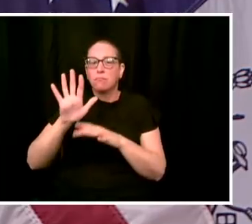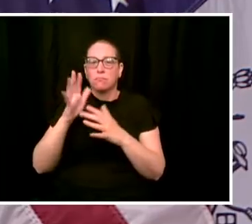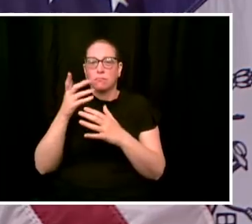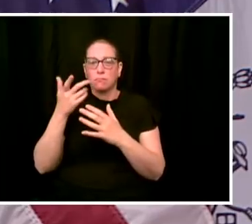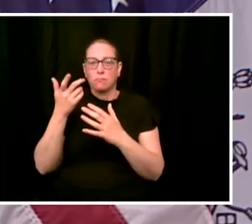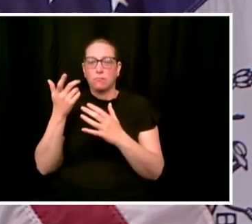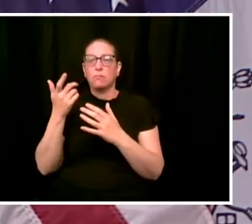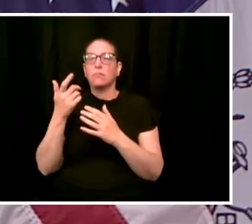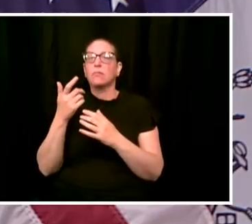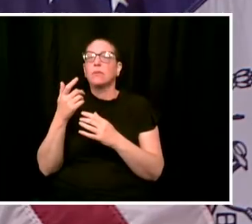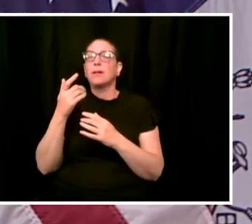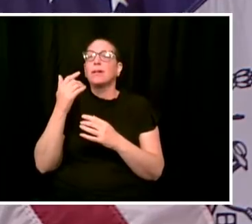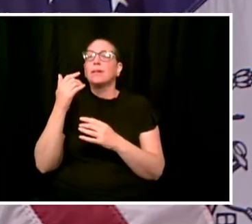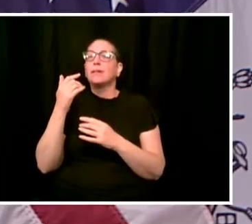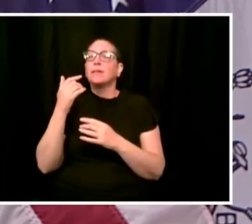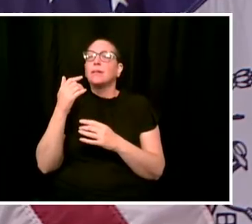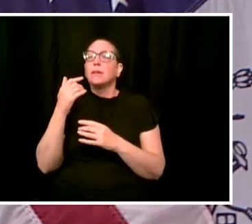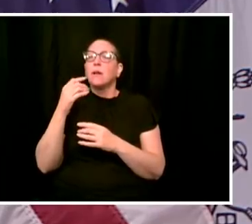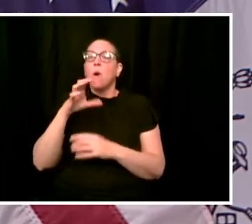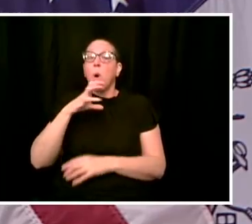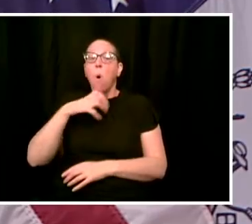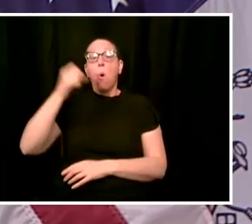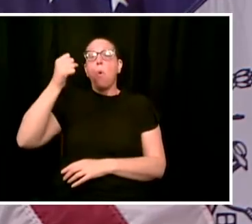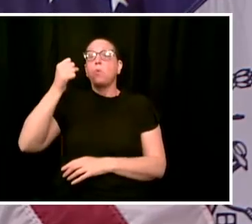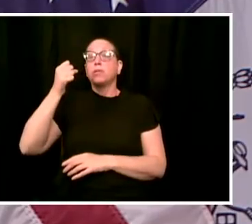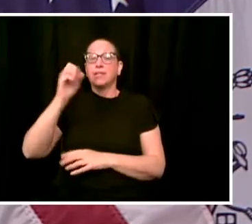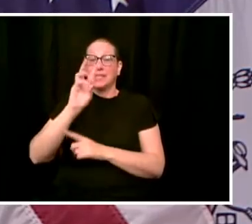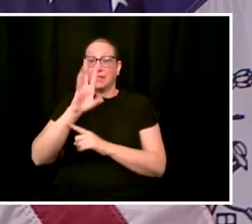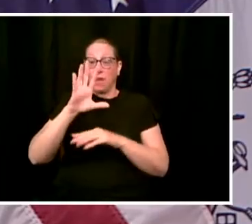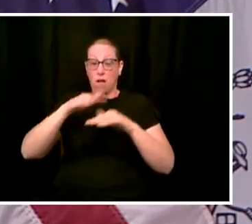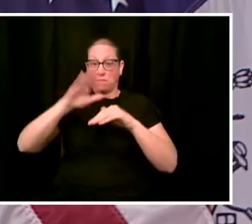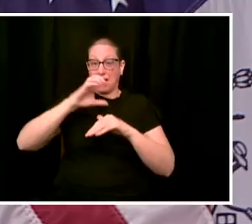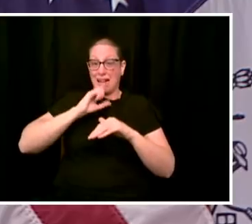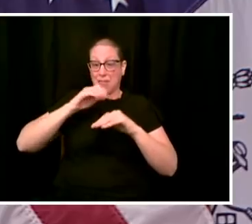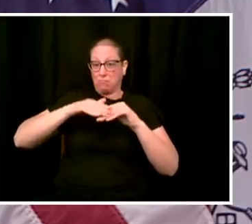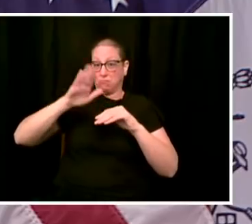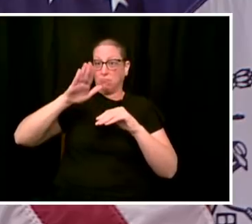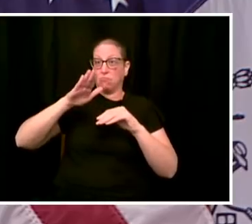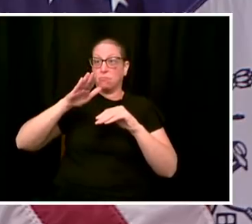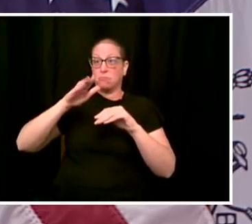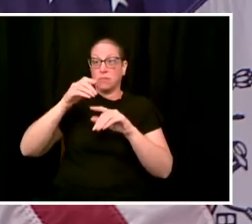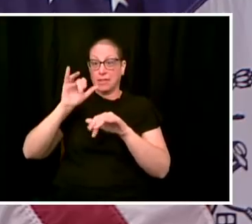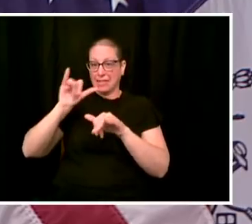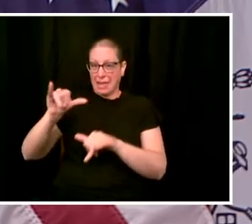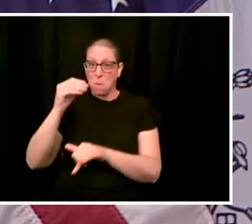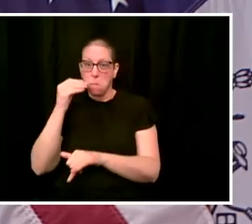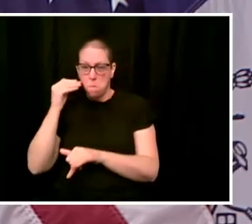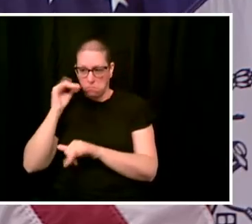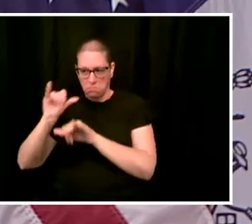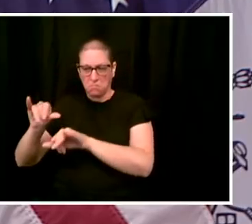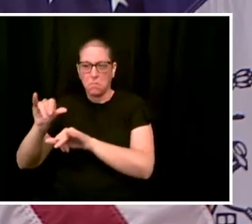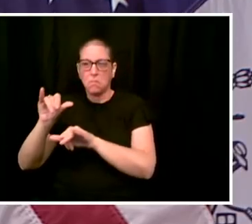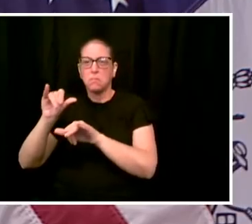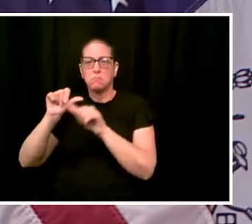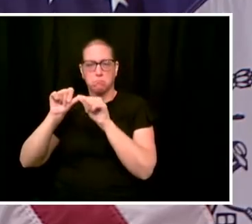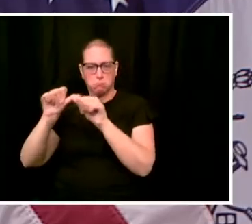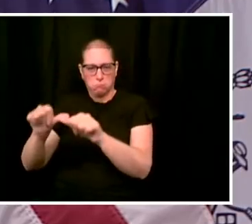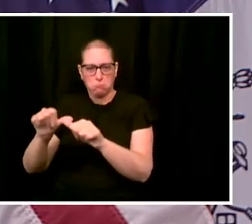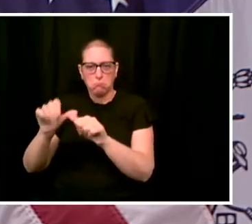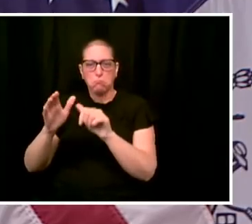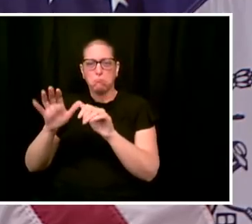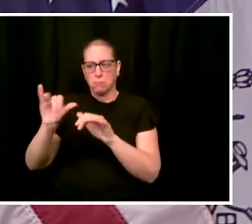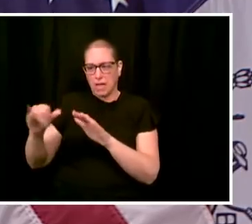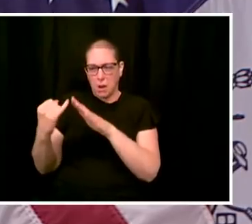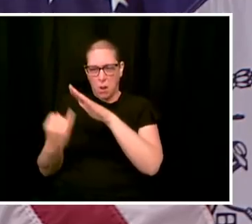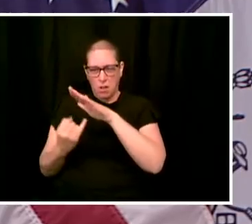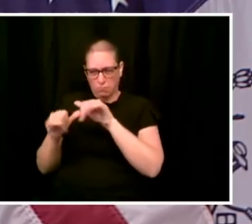OLDER PEOPLE OVER